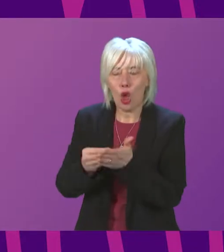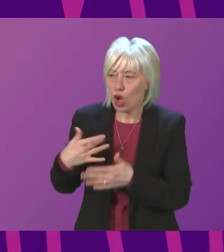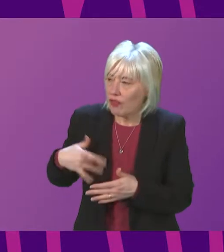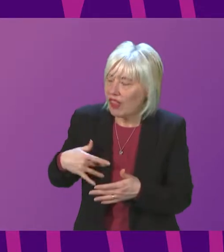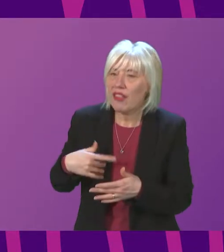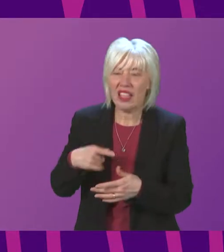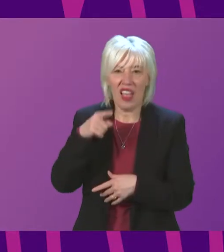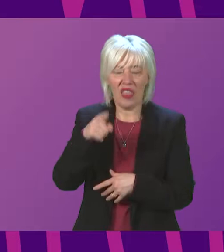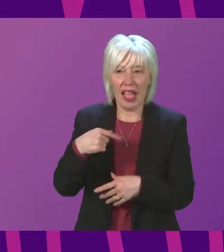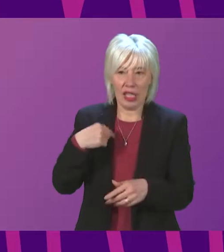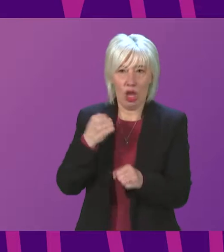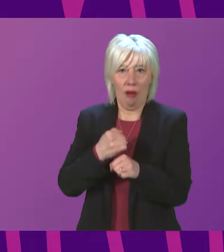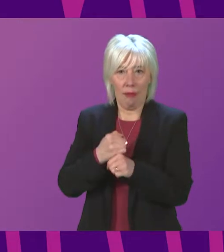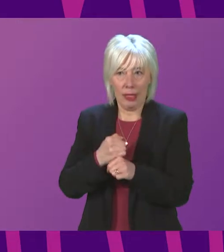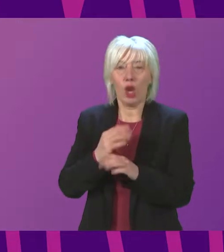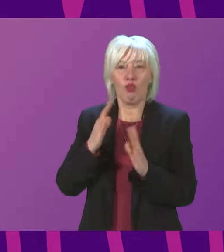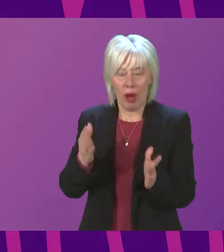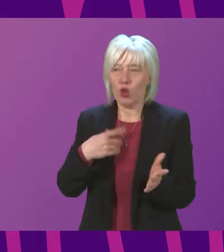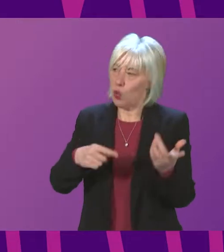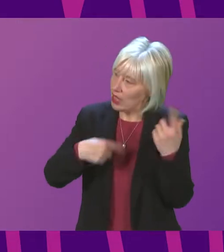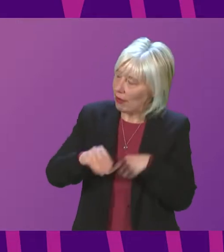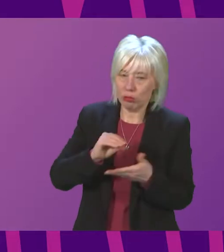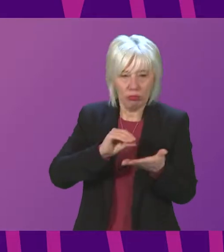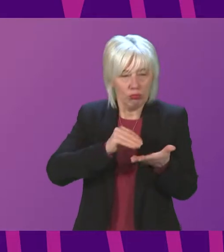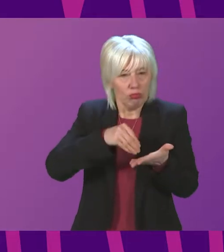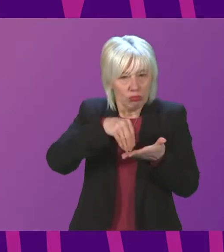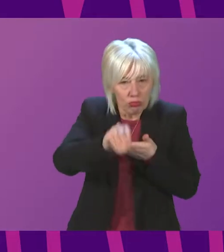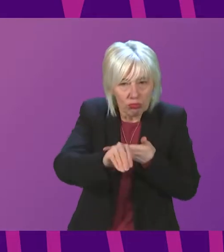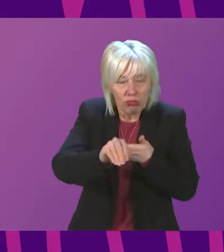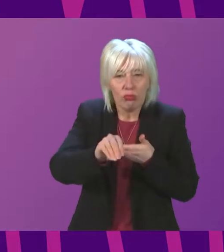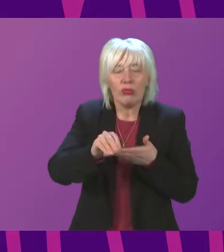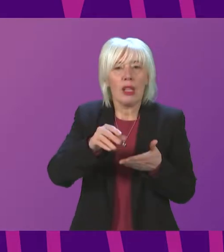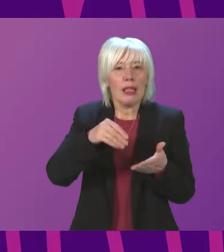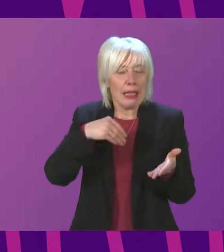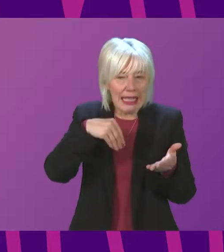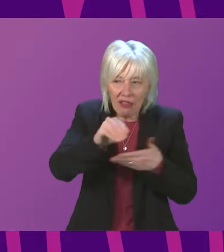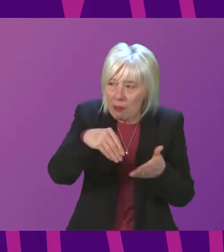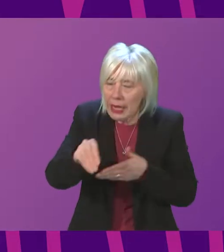Giving money to people who need it most rather than taking it away from them, as some other